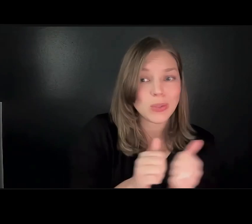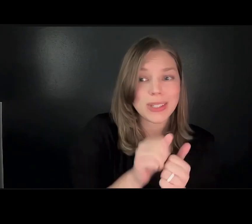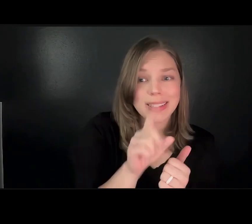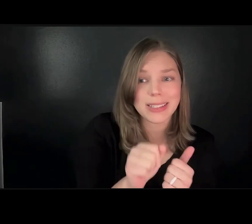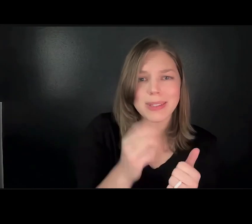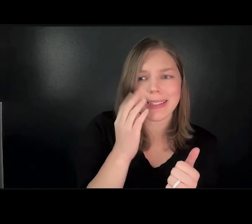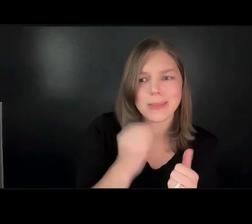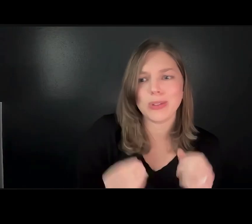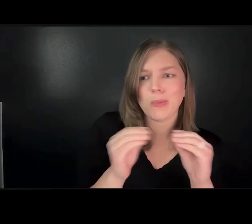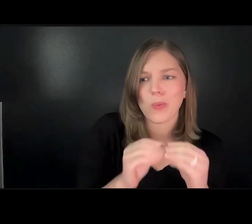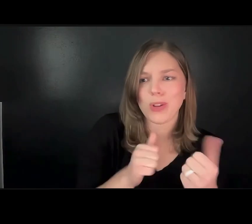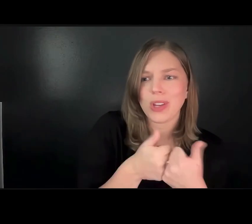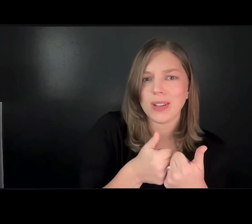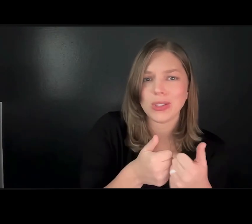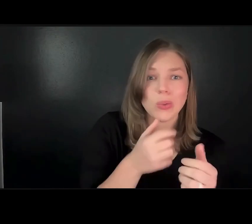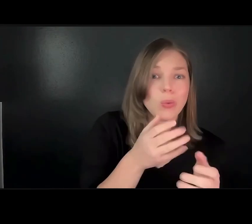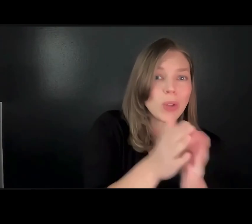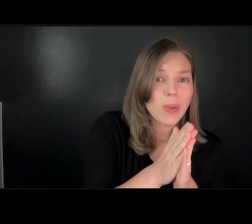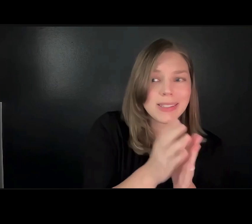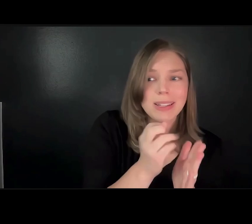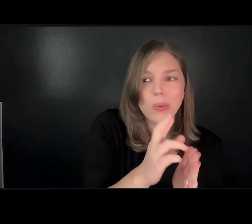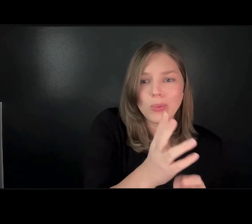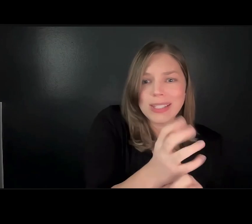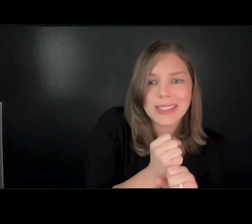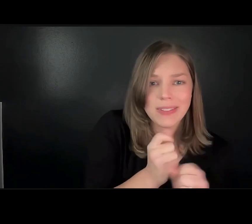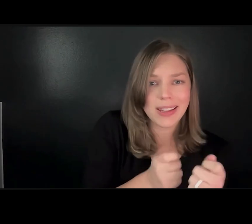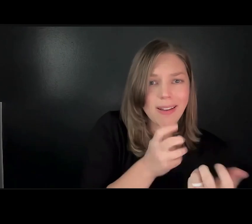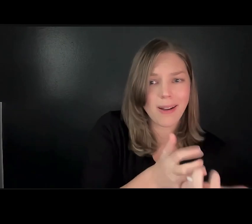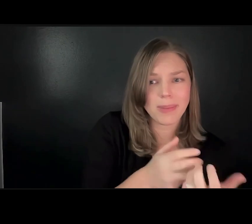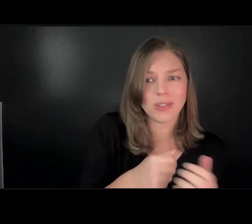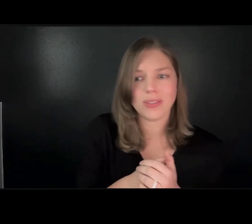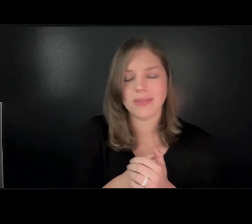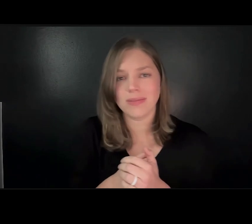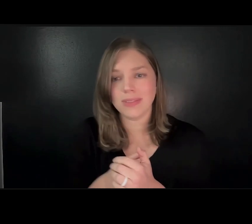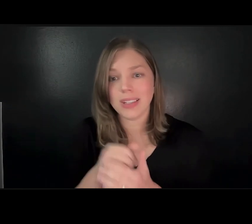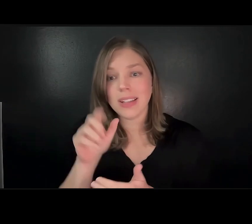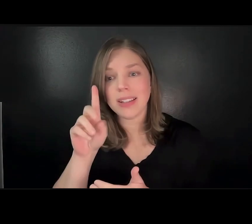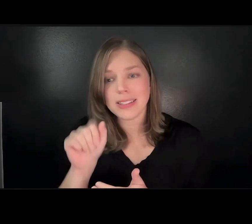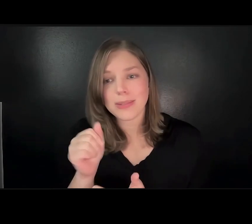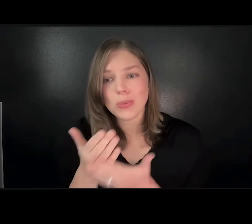Deaf students with disabilities experience more challenges with requesting or receiving accommodations.